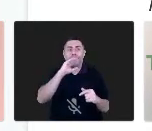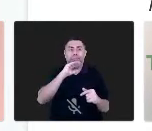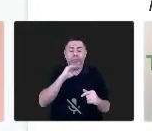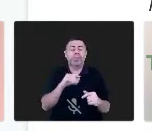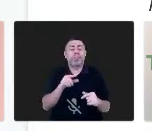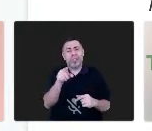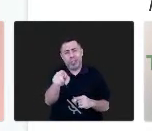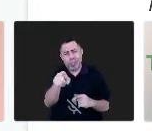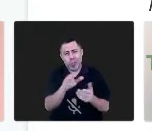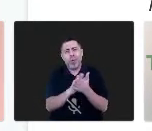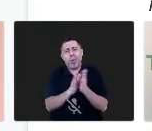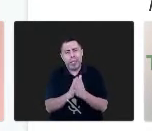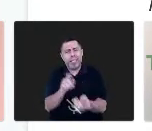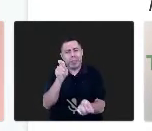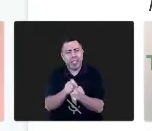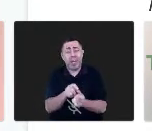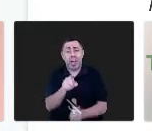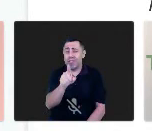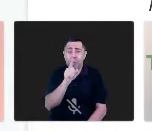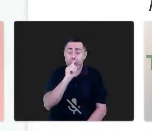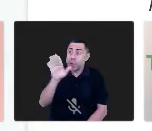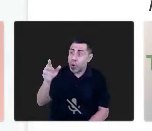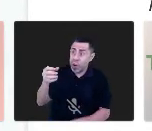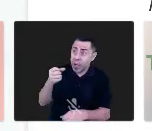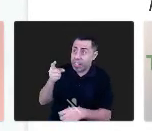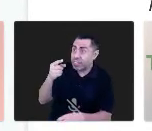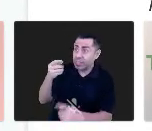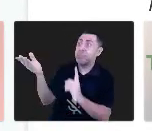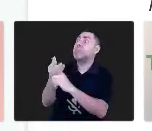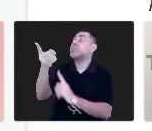saying get me a job you're not saying i'm looking at this position you're really talking about hey